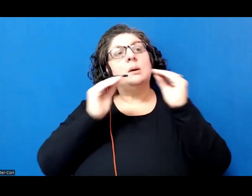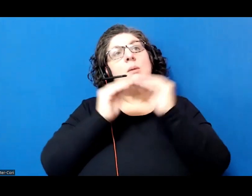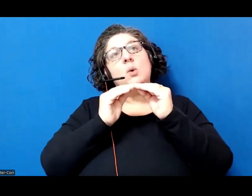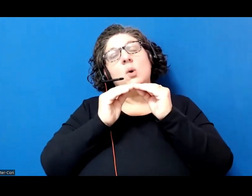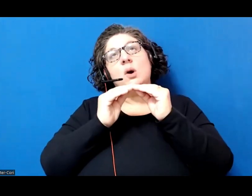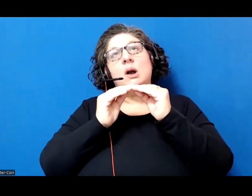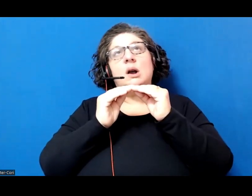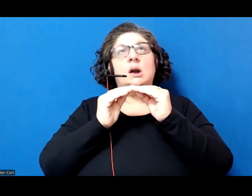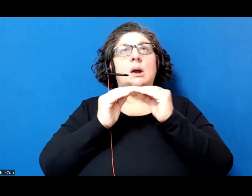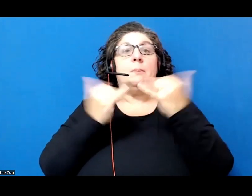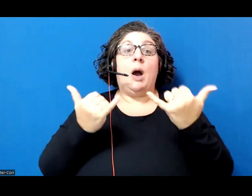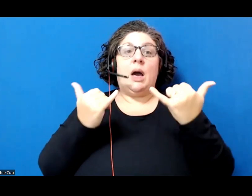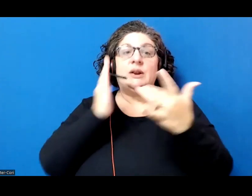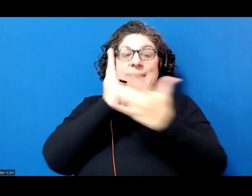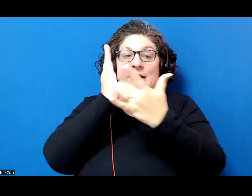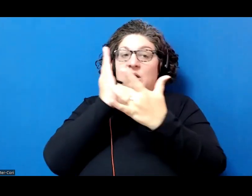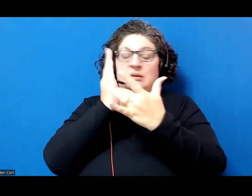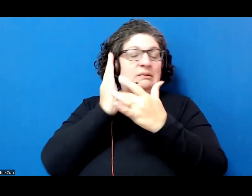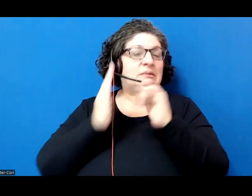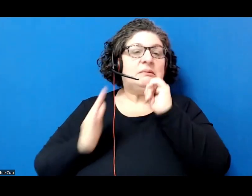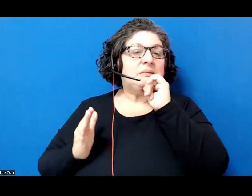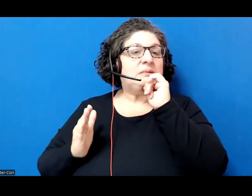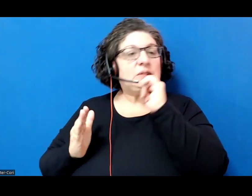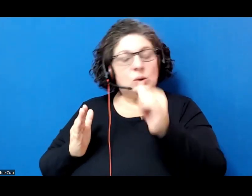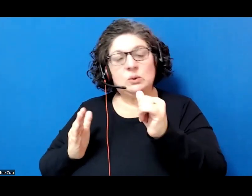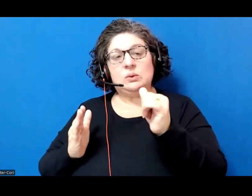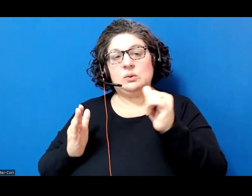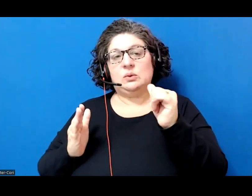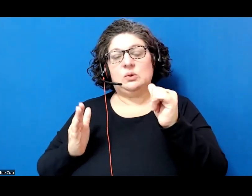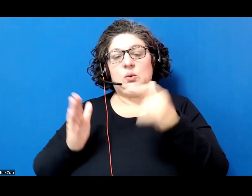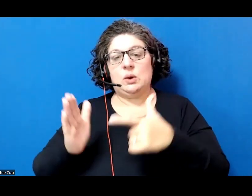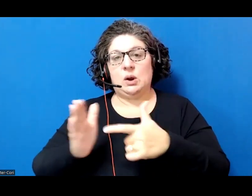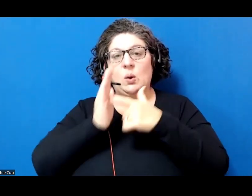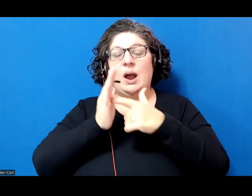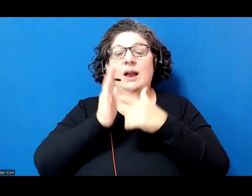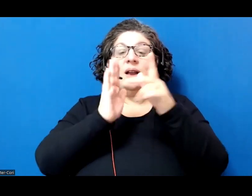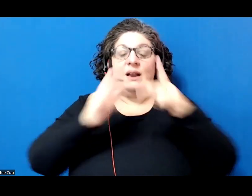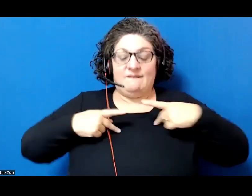and modern technologies which did not necessarily require a physical invasion or intrusion on